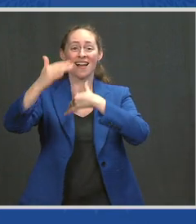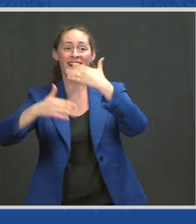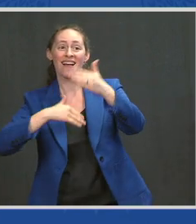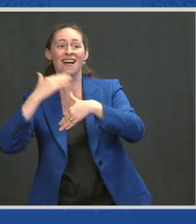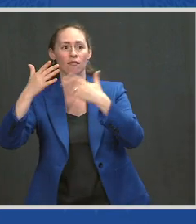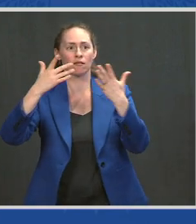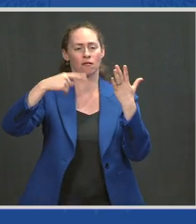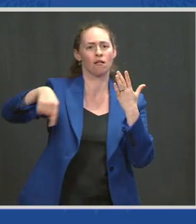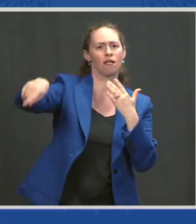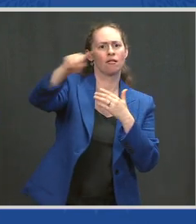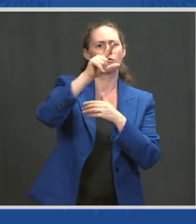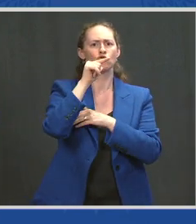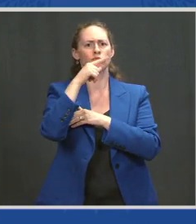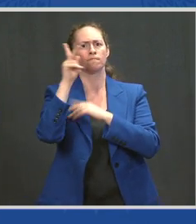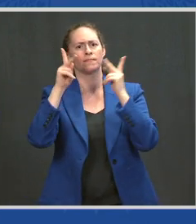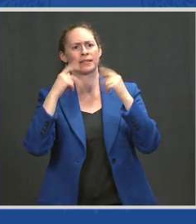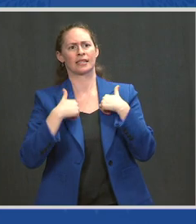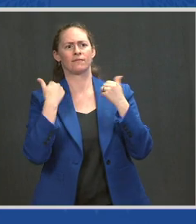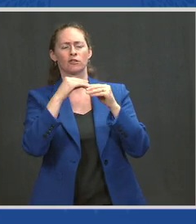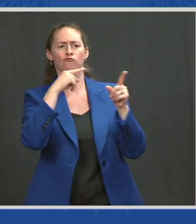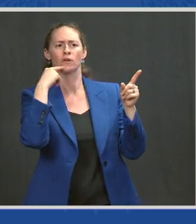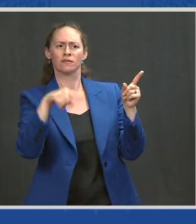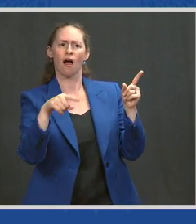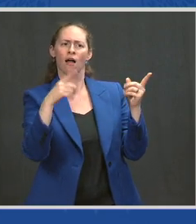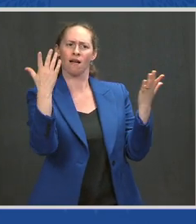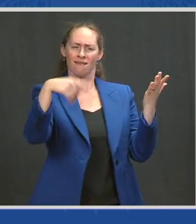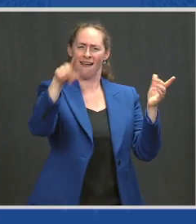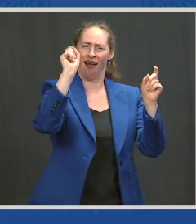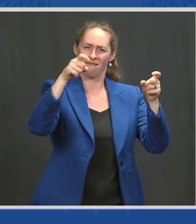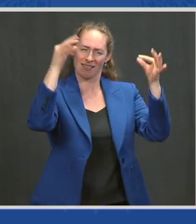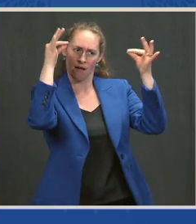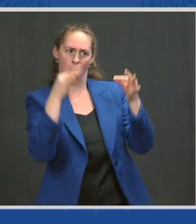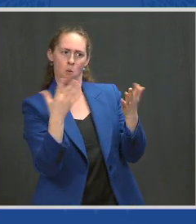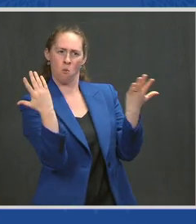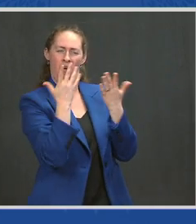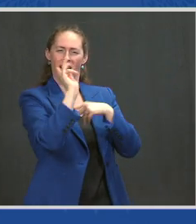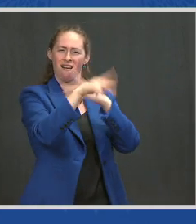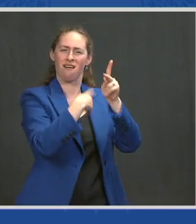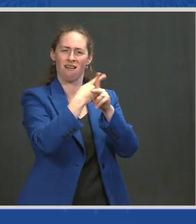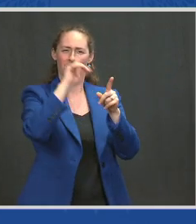to determine what form of government would they choose and how would they choose it.